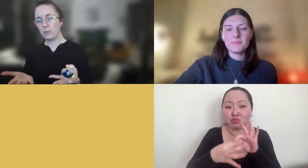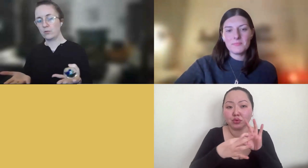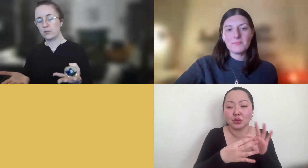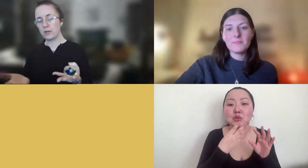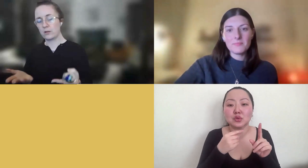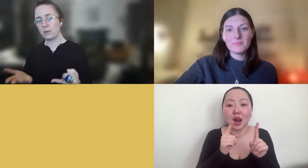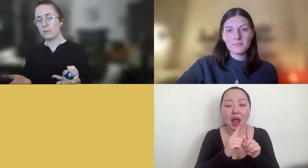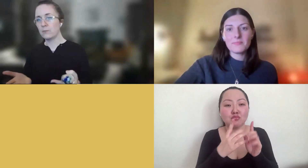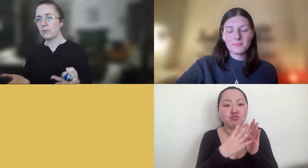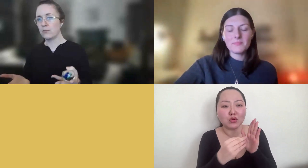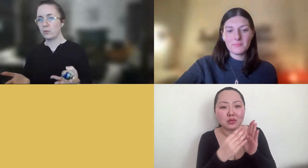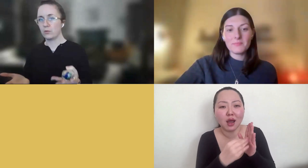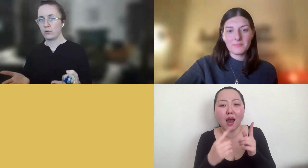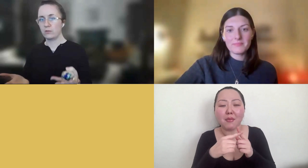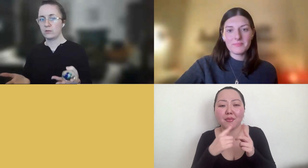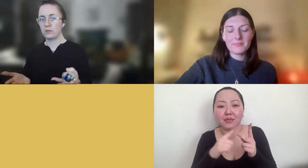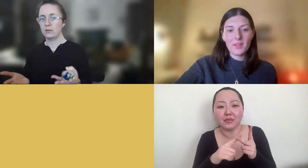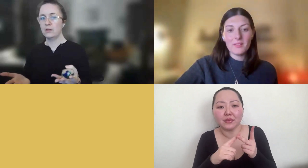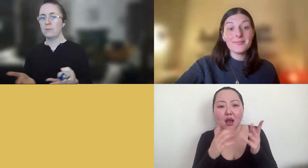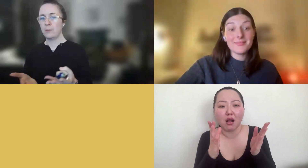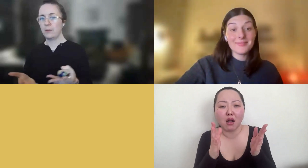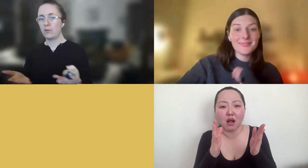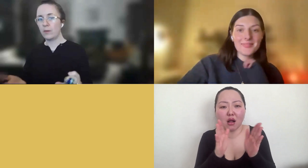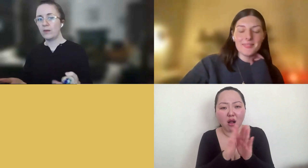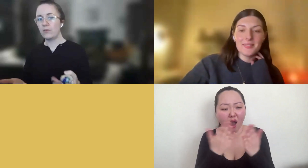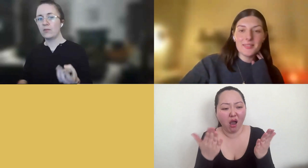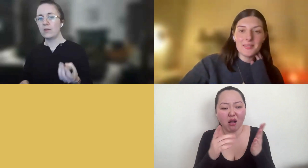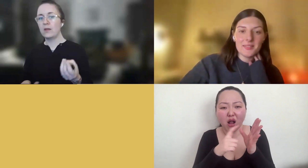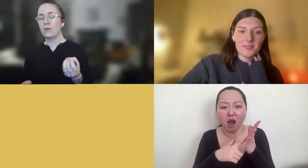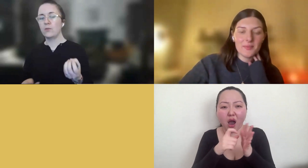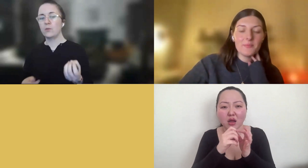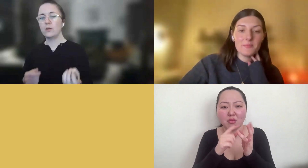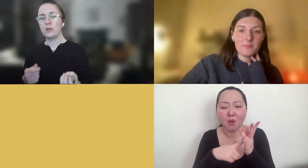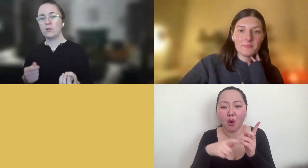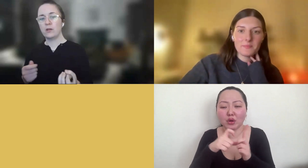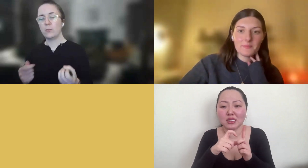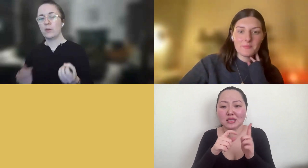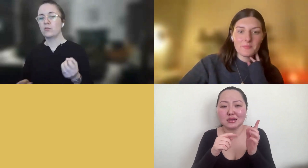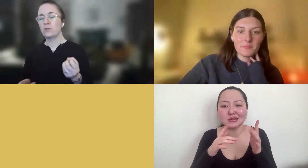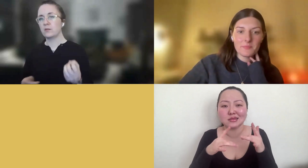cardboard tactile maps, in order for us to map out the space. There is really great spatial